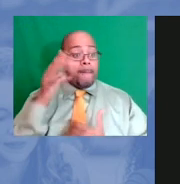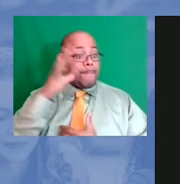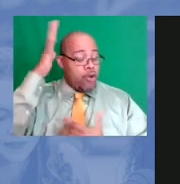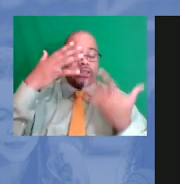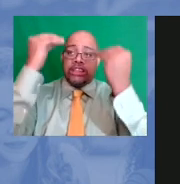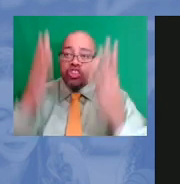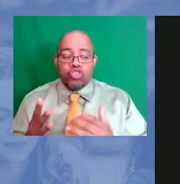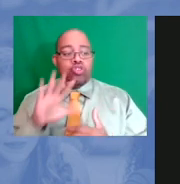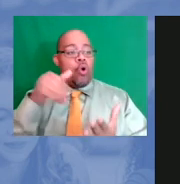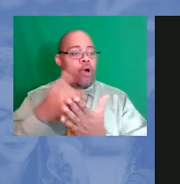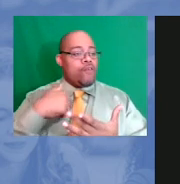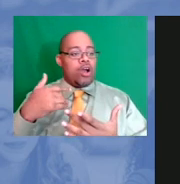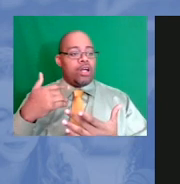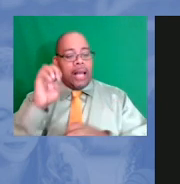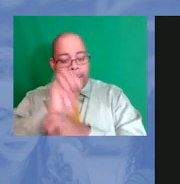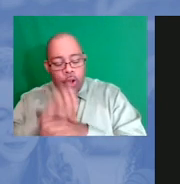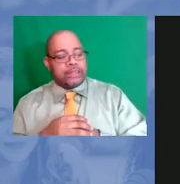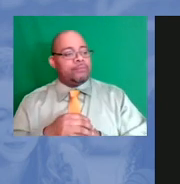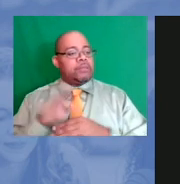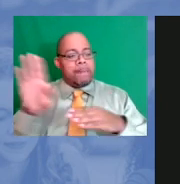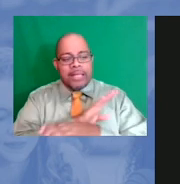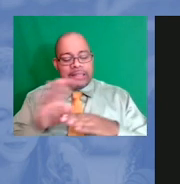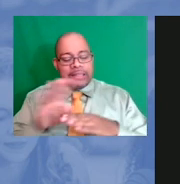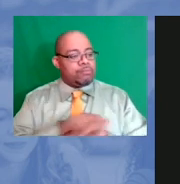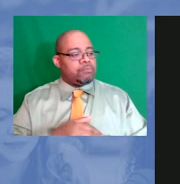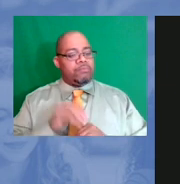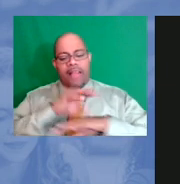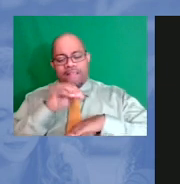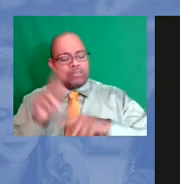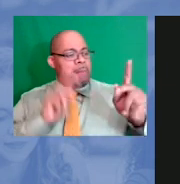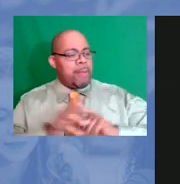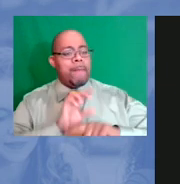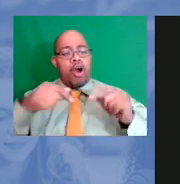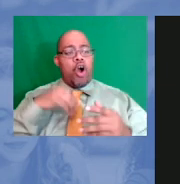EMPLOYEES, OUR BUSINESS ADVISORY FOLKS BUT STUDENTS AND EVEN TOMORROW WE HAVE A SCHOOL